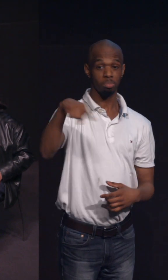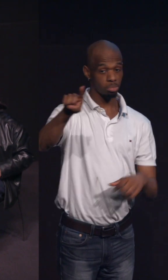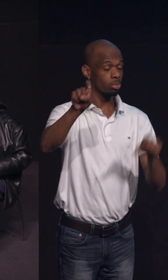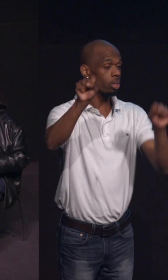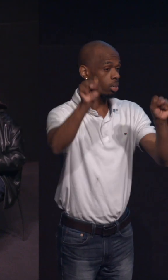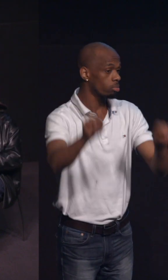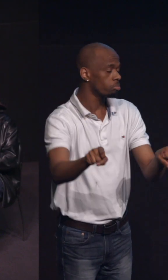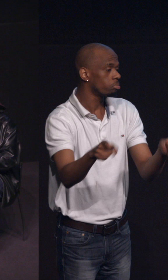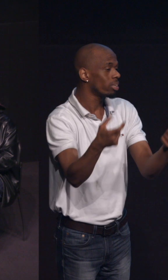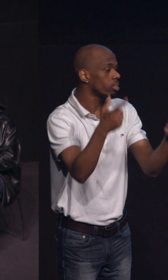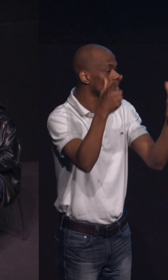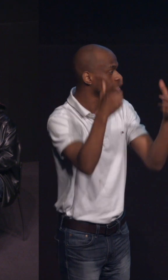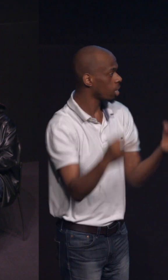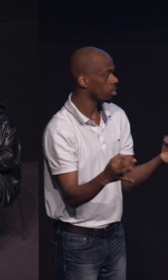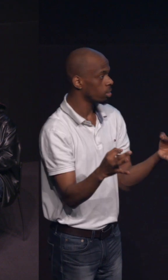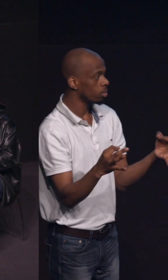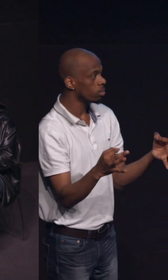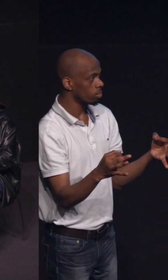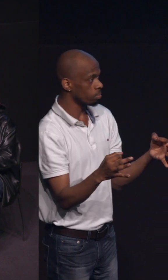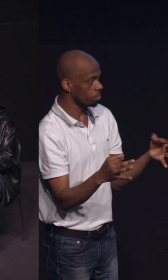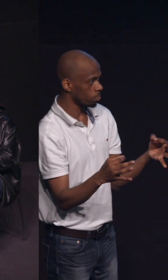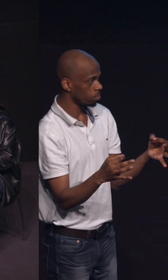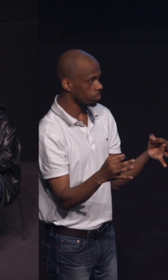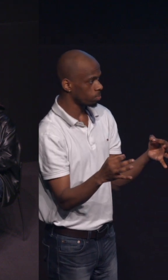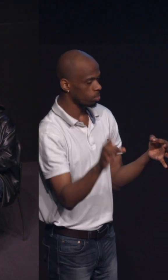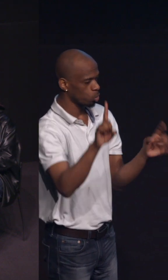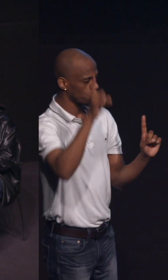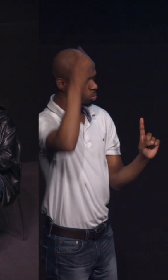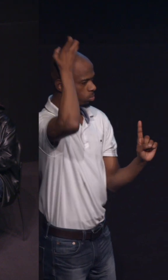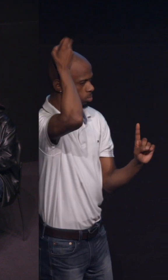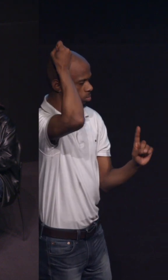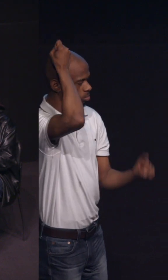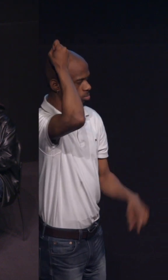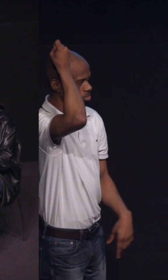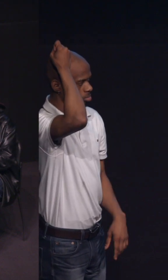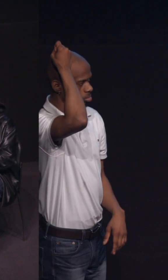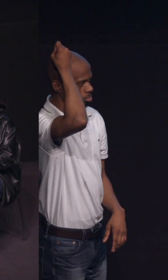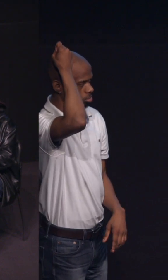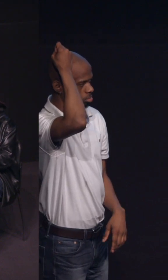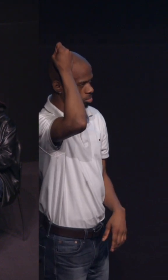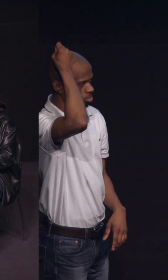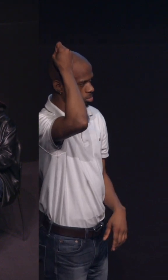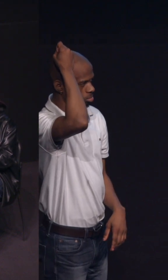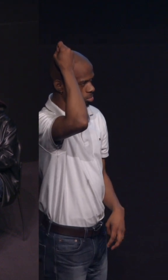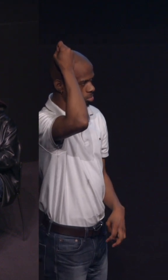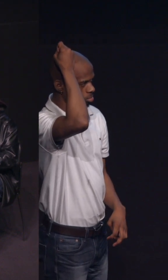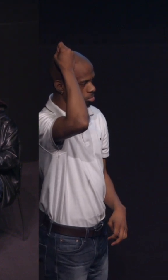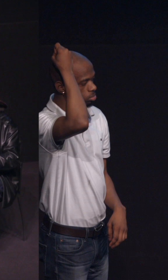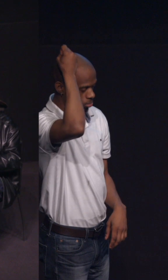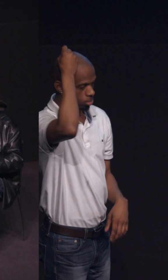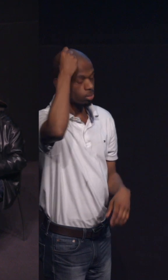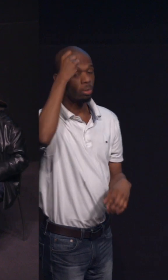Because you prepared it, you put the value added to it, you know? And the things that you do with the food that I grow.